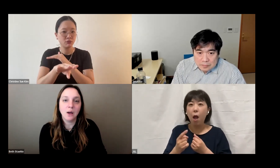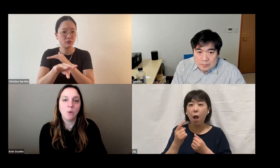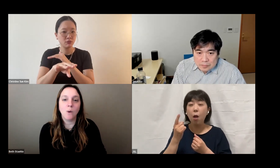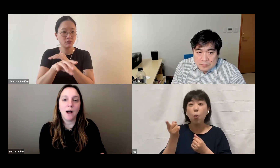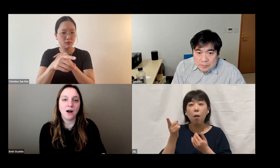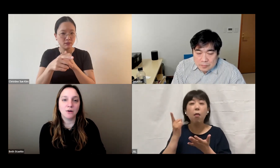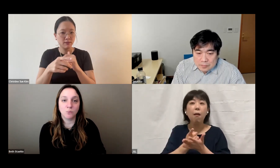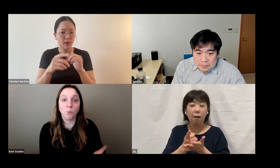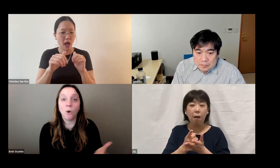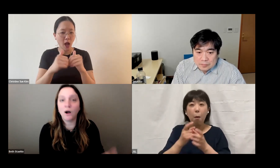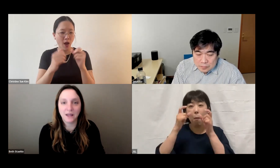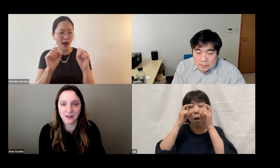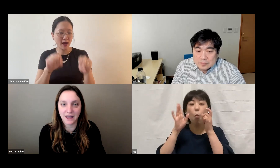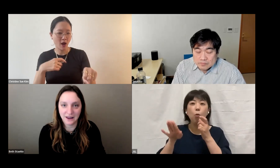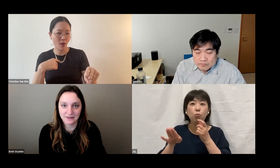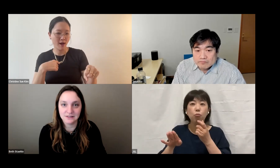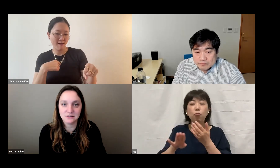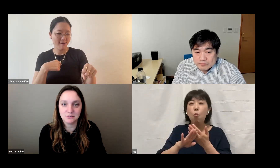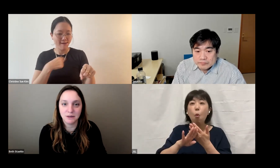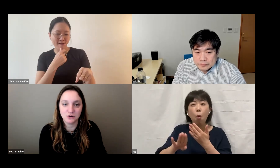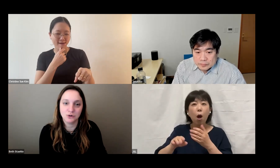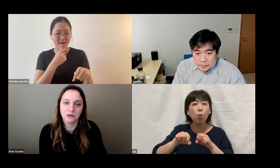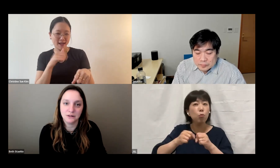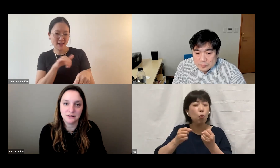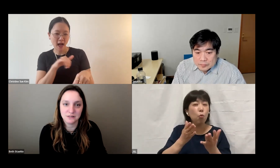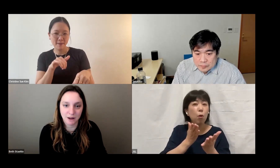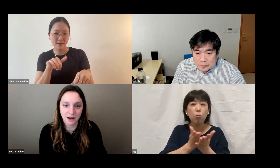Why are walking canes being treated this way?